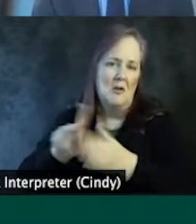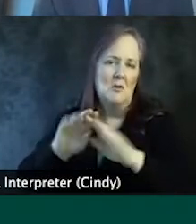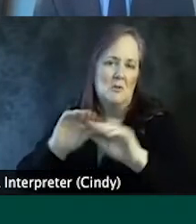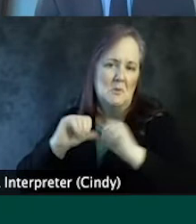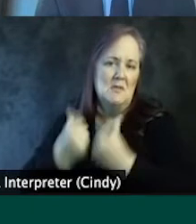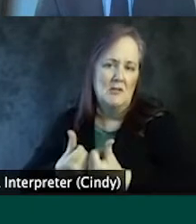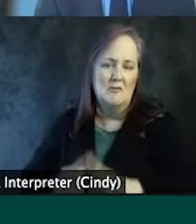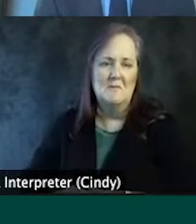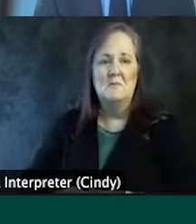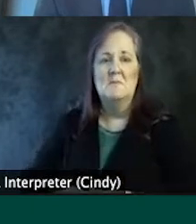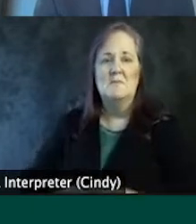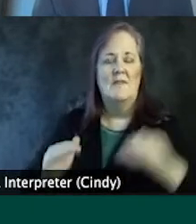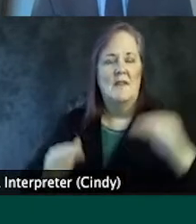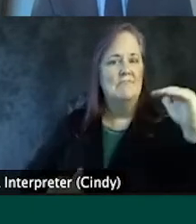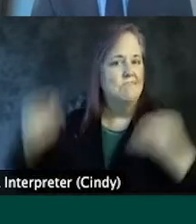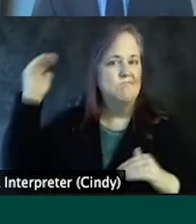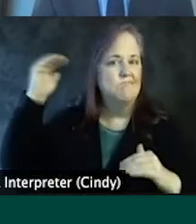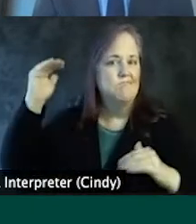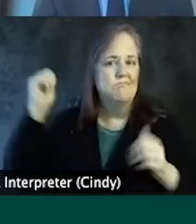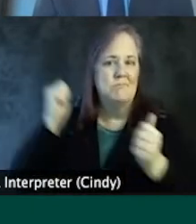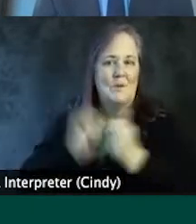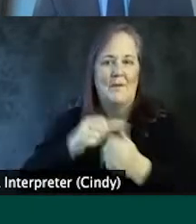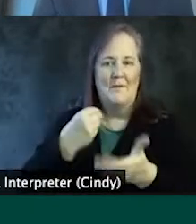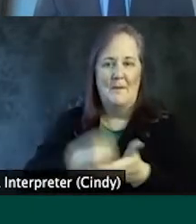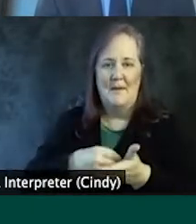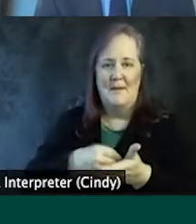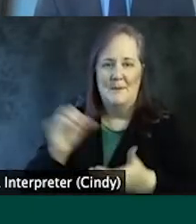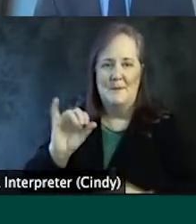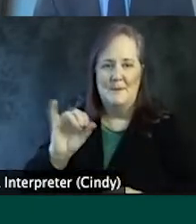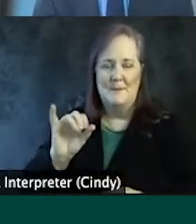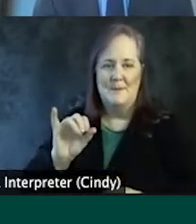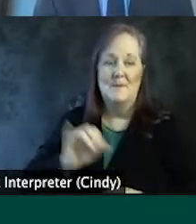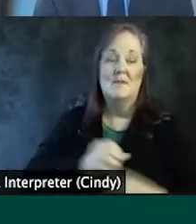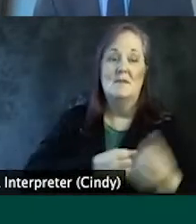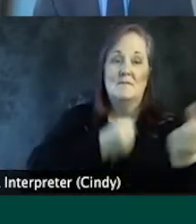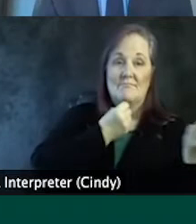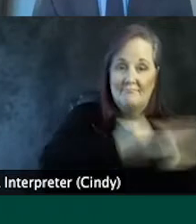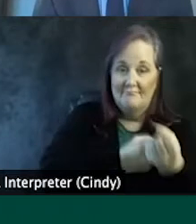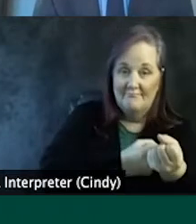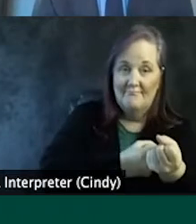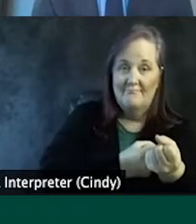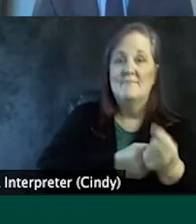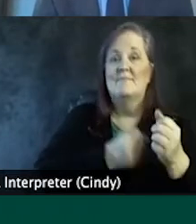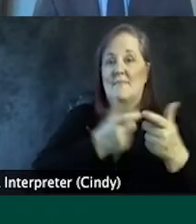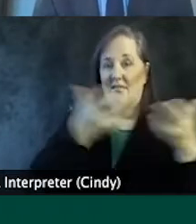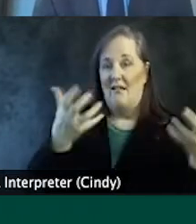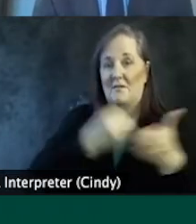I mentioned earlier that we think this measure could result in additional property taxes going to schools. Maybe that's a few hundred million dollars a year